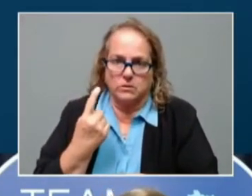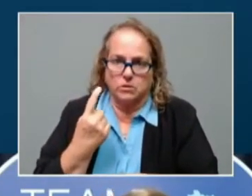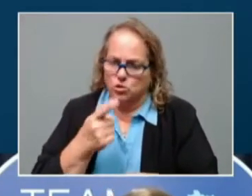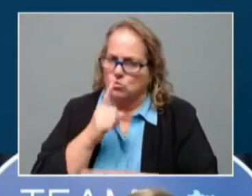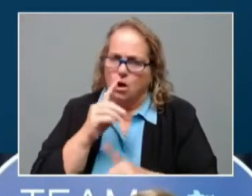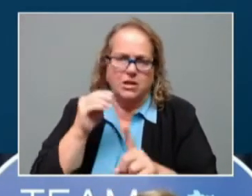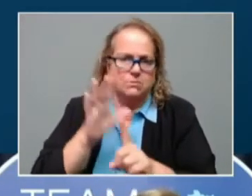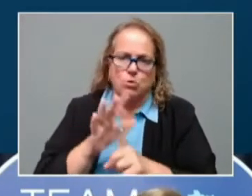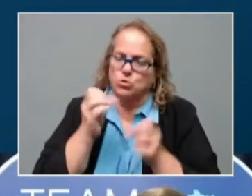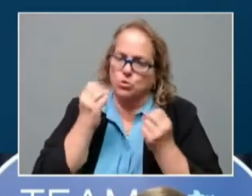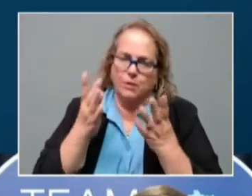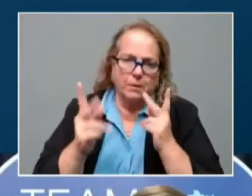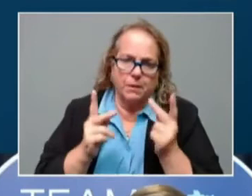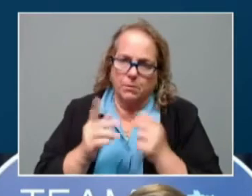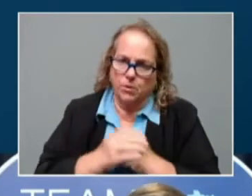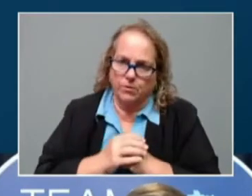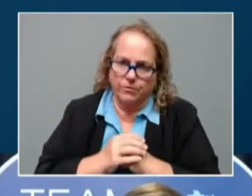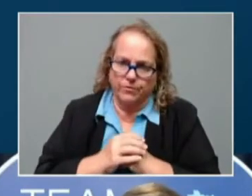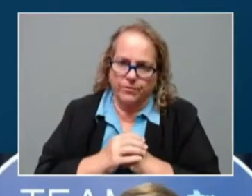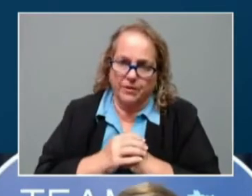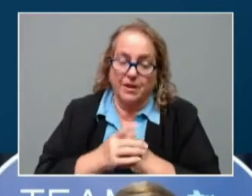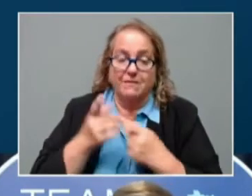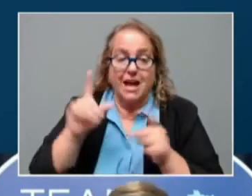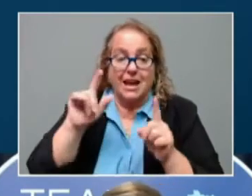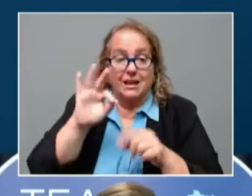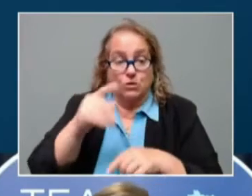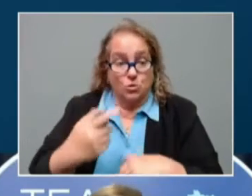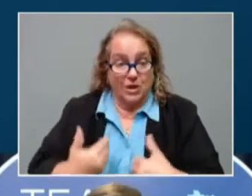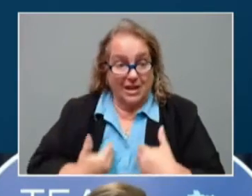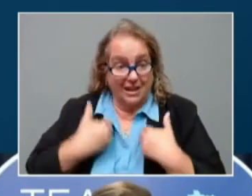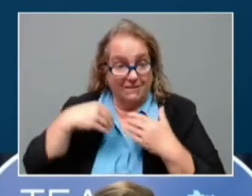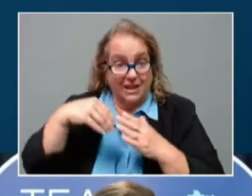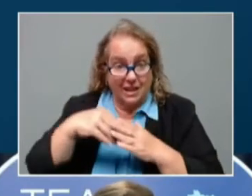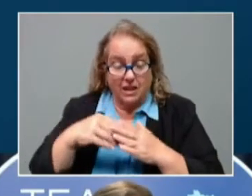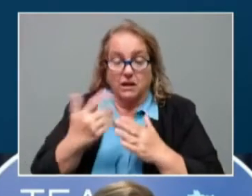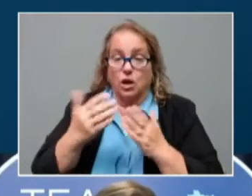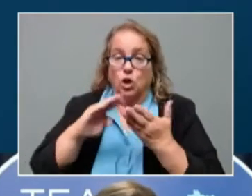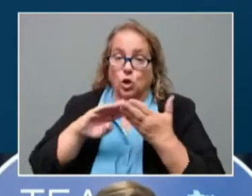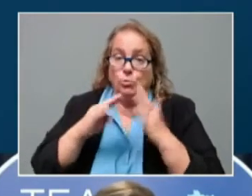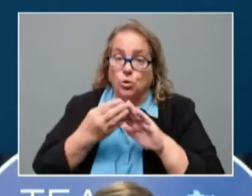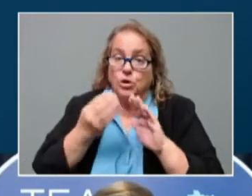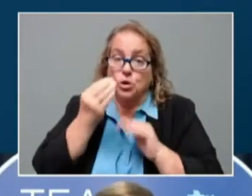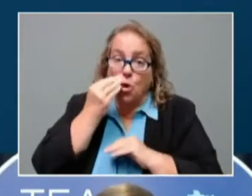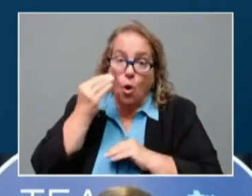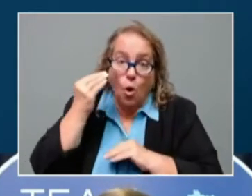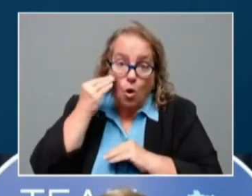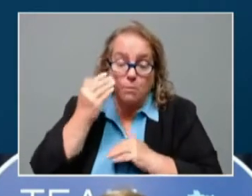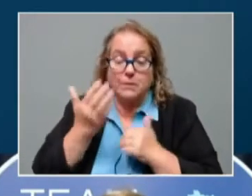living in a congregate care setting um Again, this could be assisted living uh